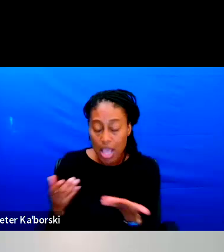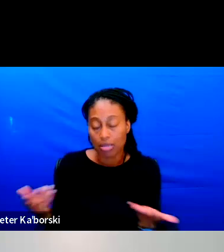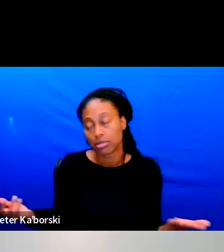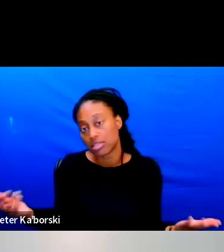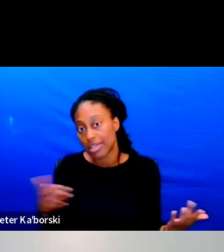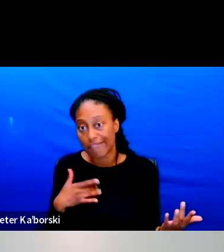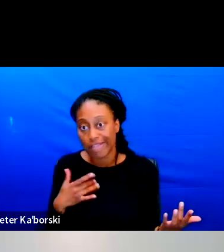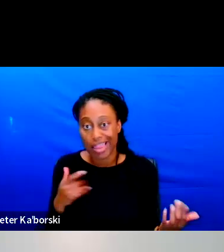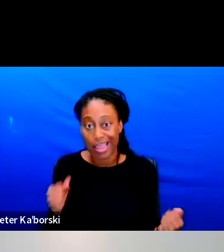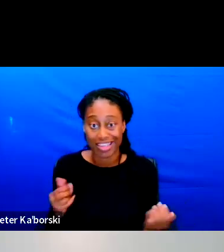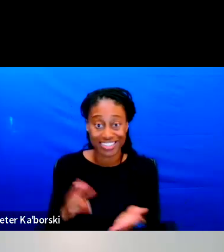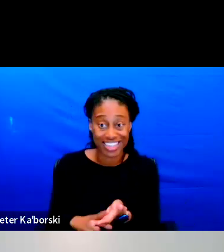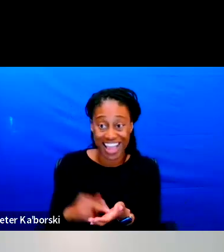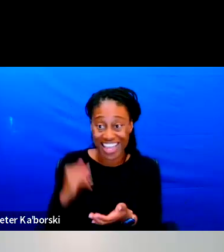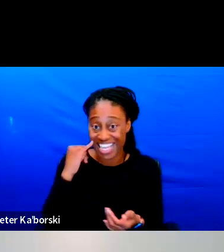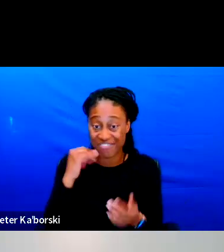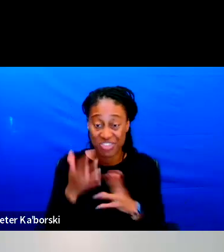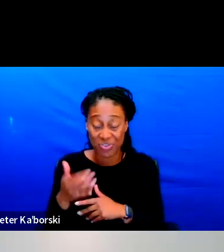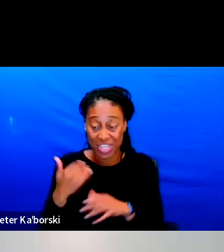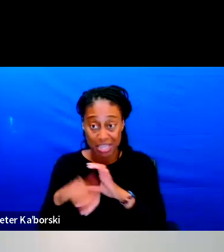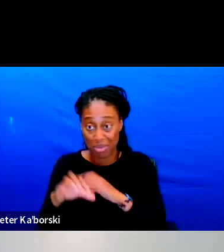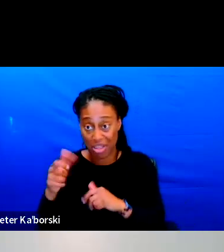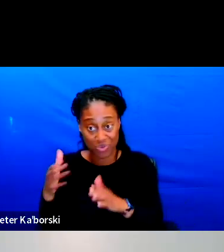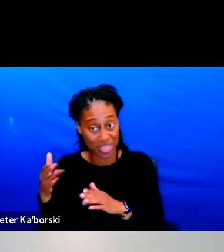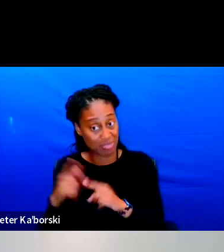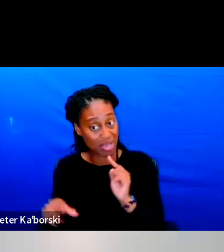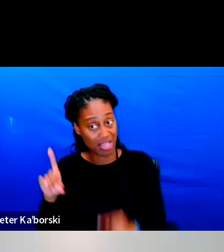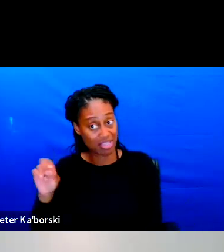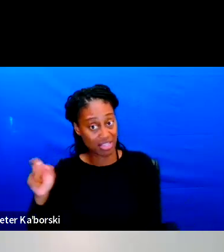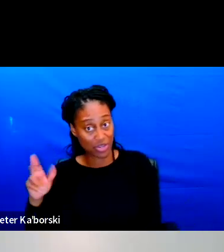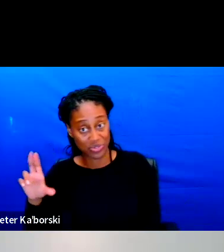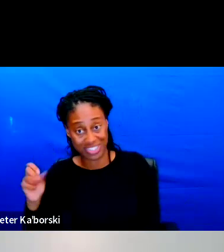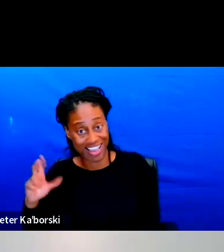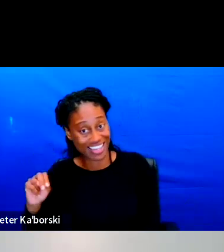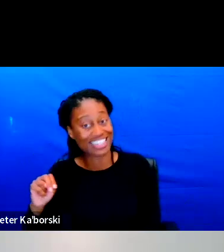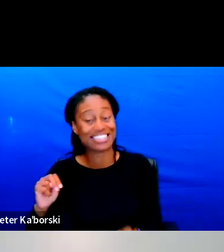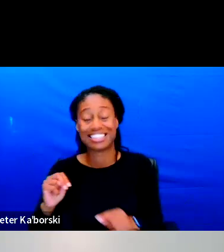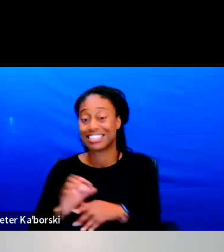Kyle Kleist: They can sign, even if it's by email or other ones. But it's not cheap. Kyle Kleist: The app